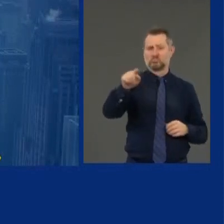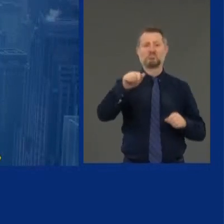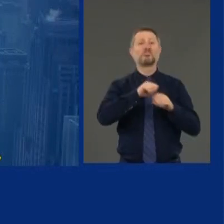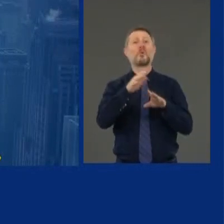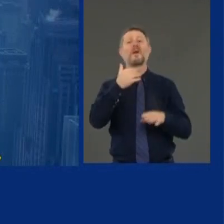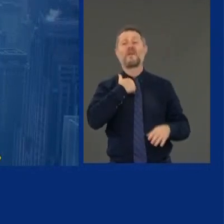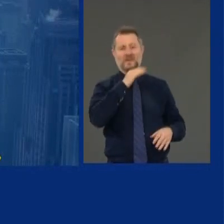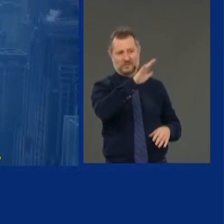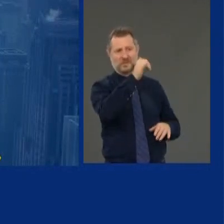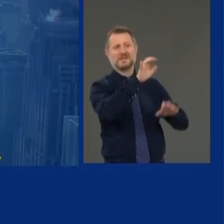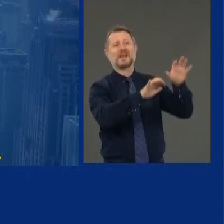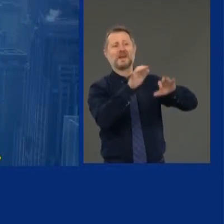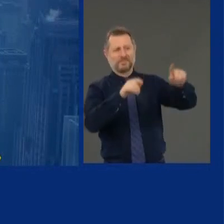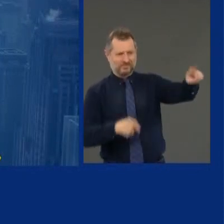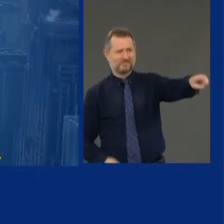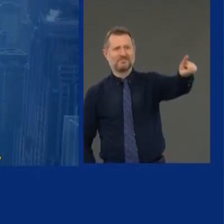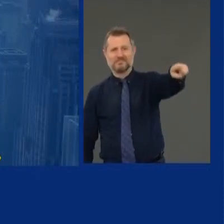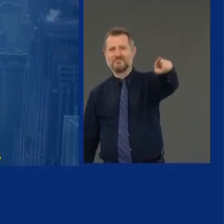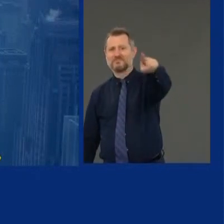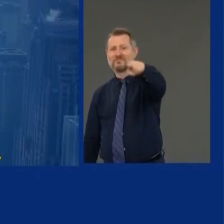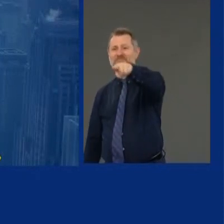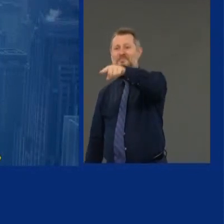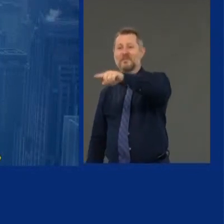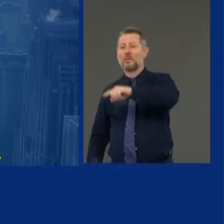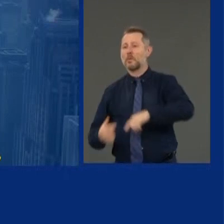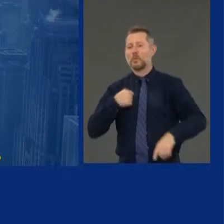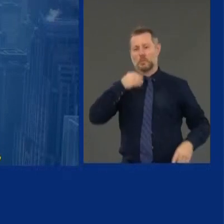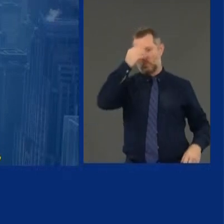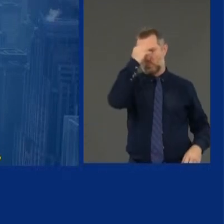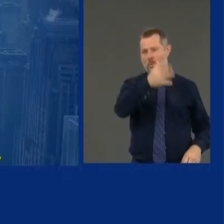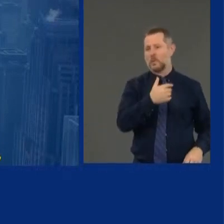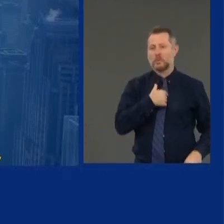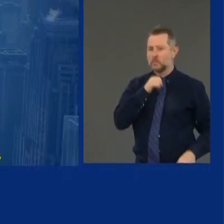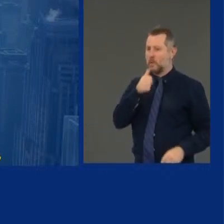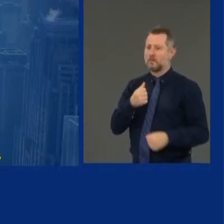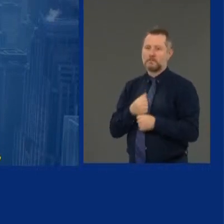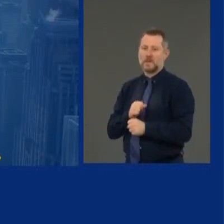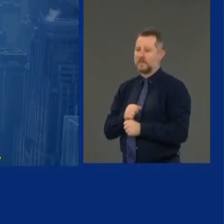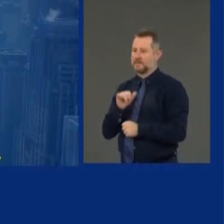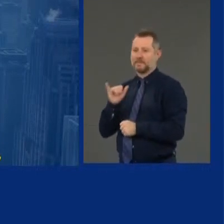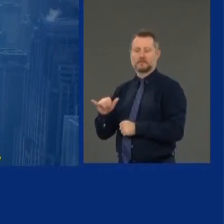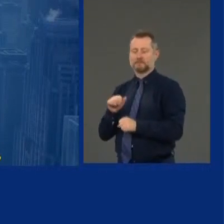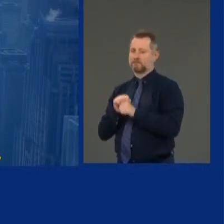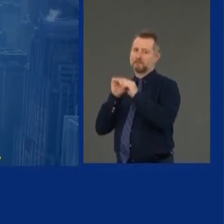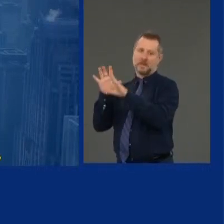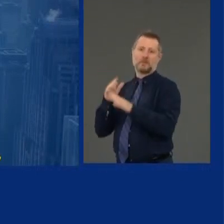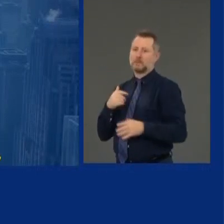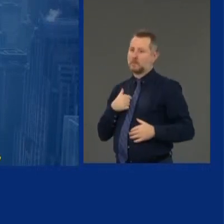AND WE'RE ON THE OTHER SIDE. THERE ARE OTHER MOUNTAINS TO CLIMB.